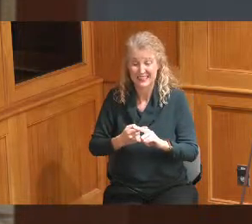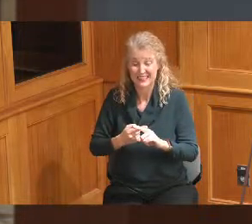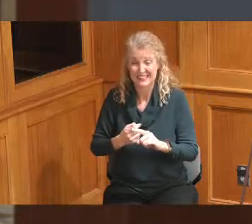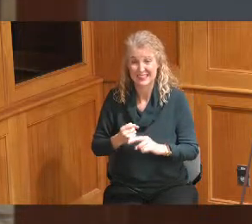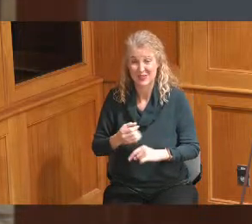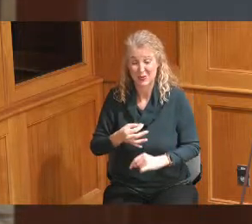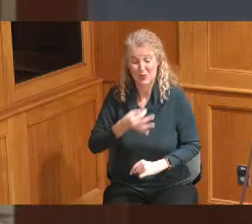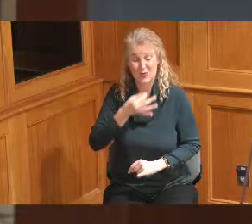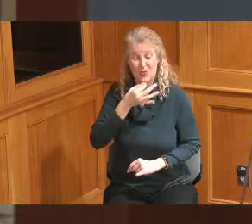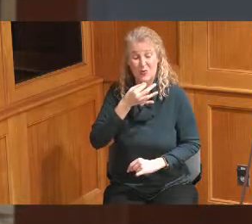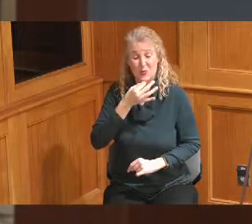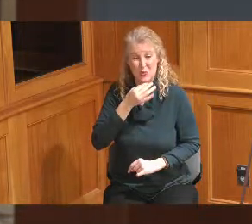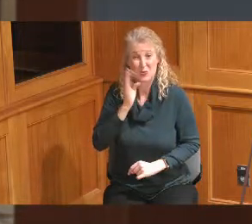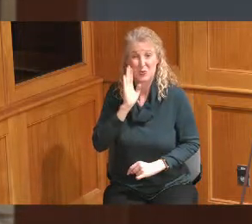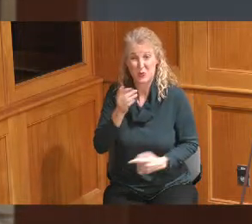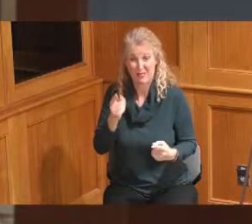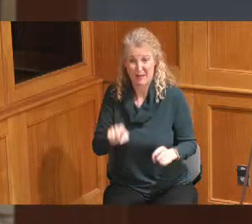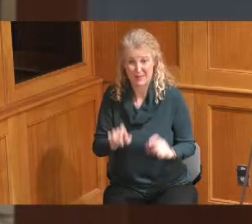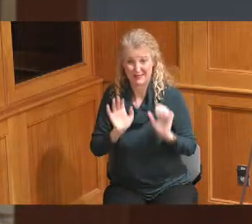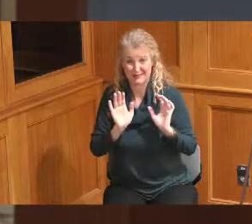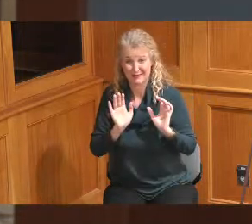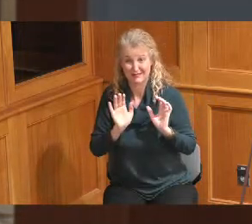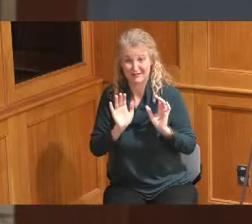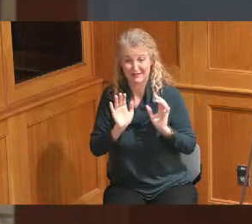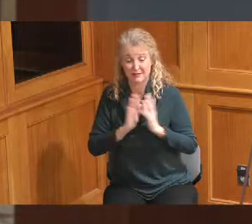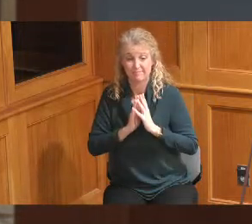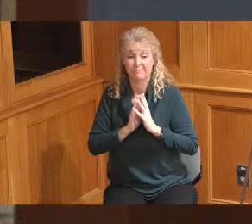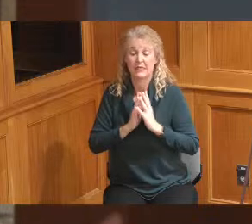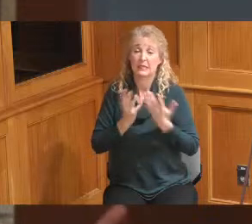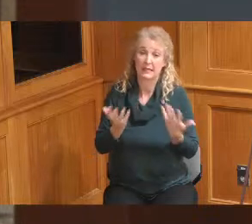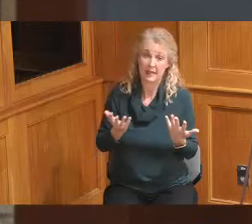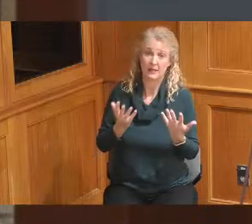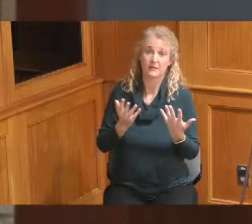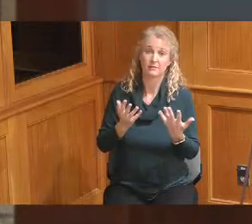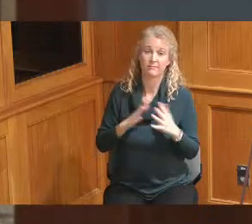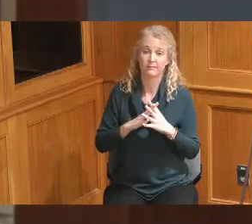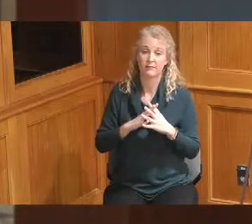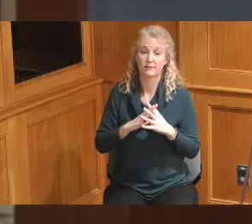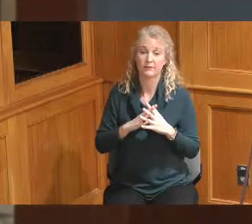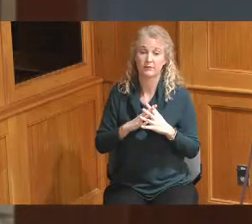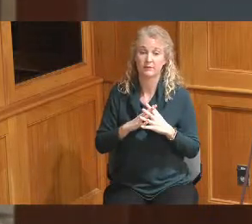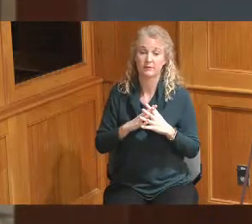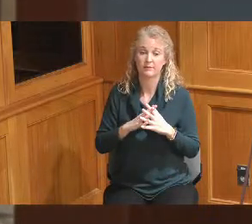on us pretty quick and then of course the I'm not making a climate statement but the Earth is